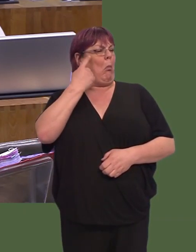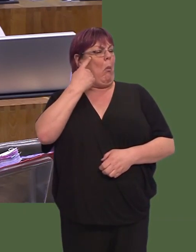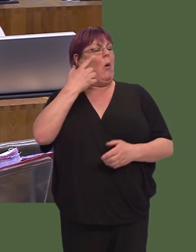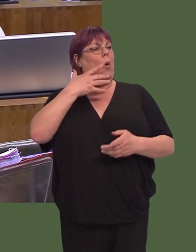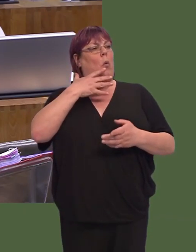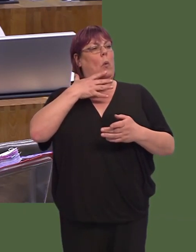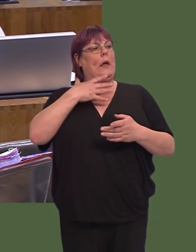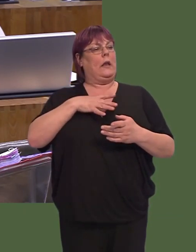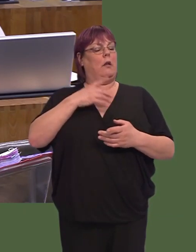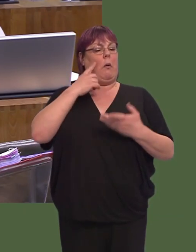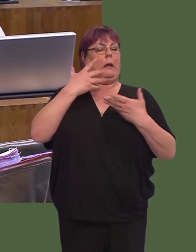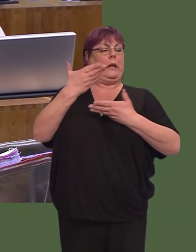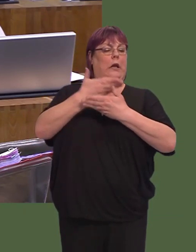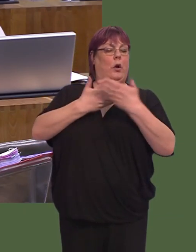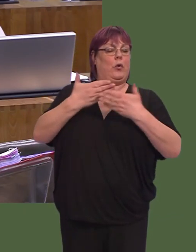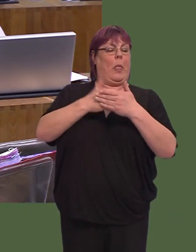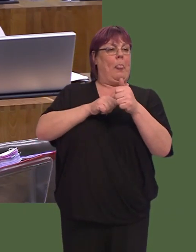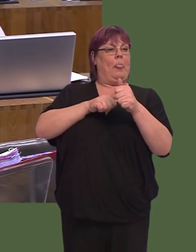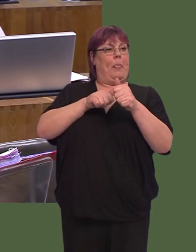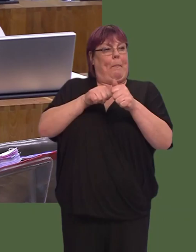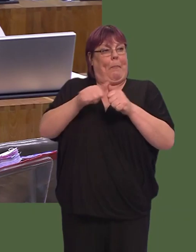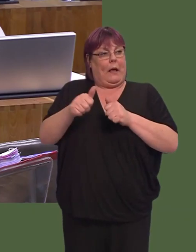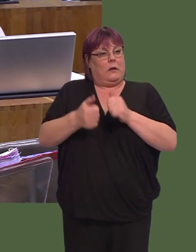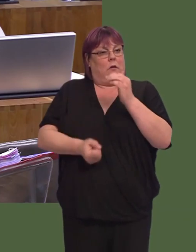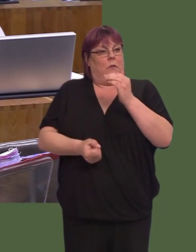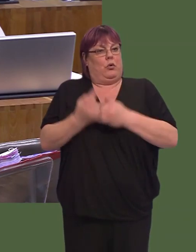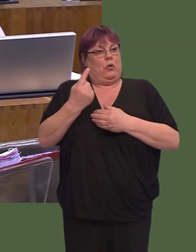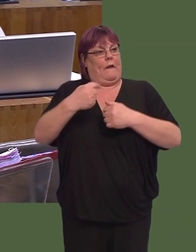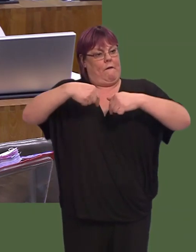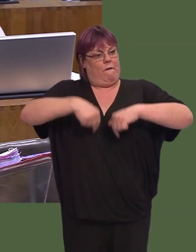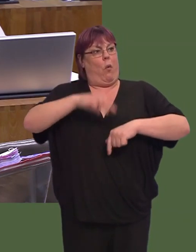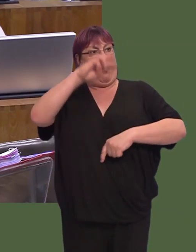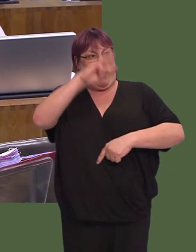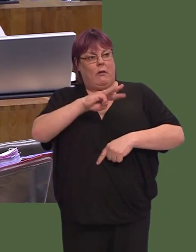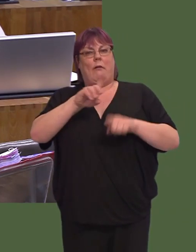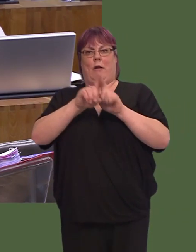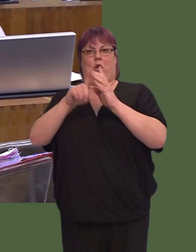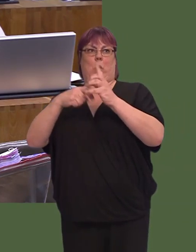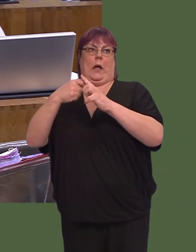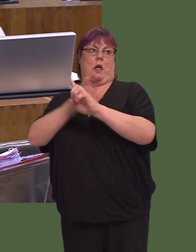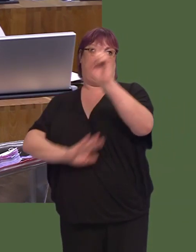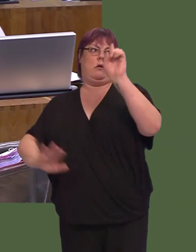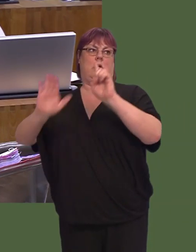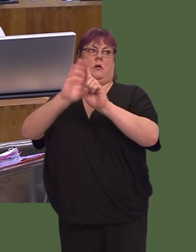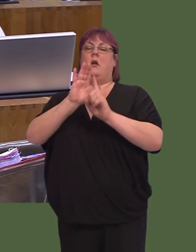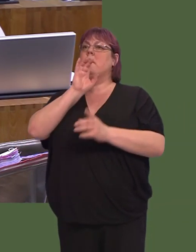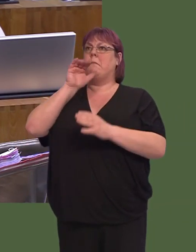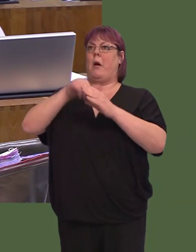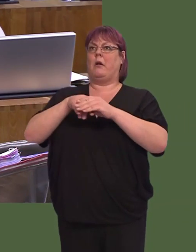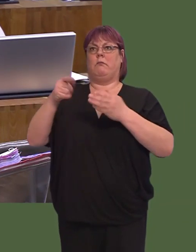the very best possible deal for Wales and for the UK as a whole, as part of these negotiations in leaving the European Union.